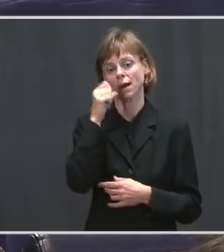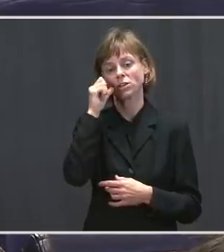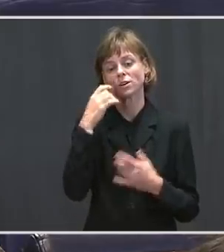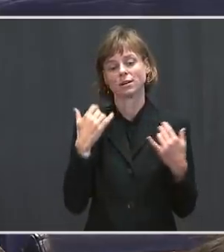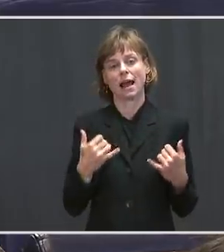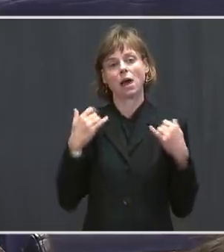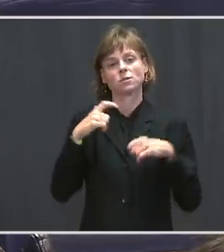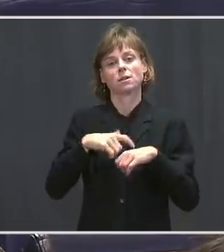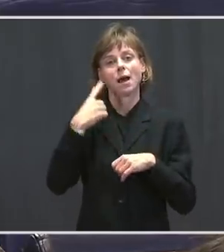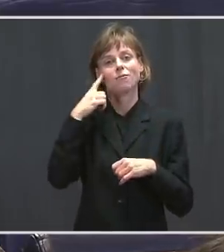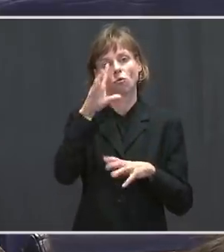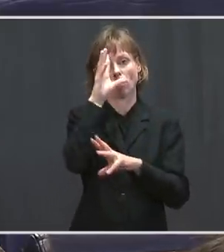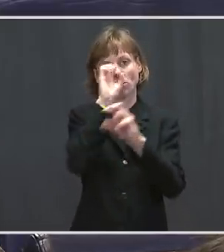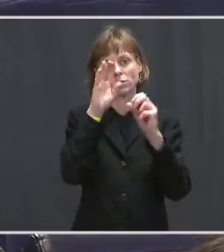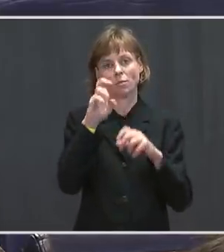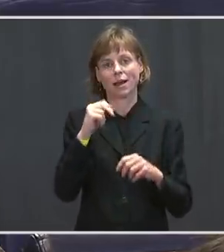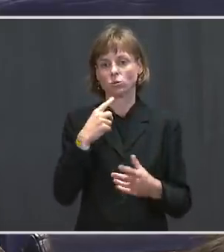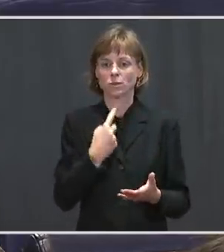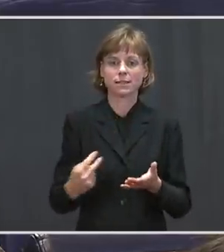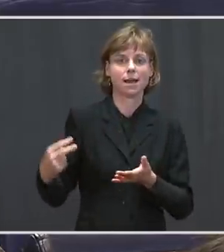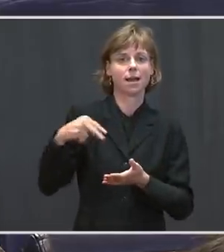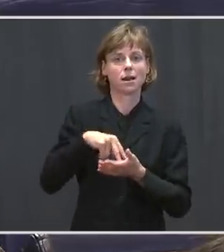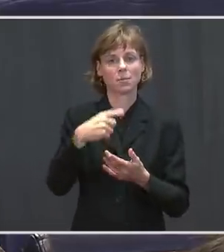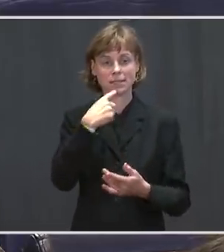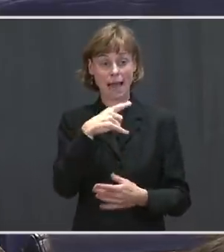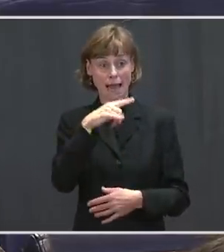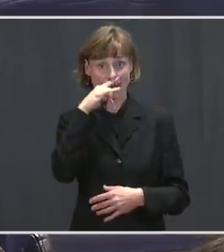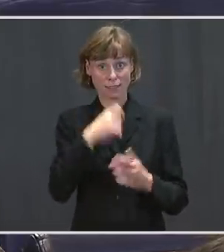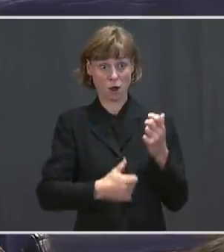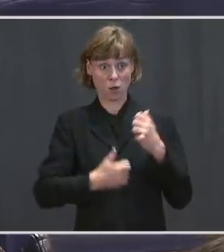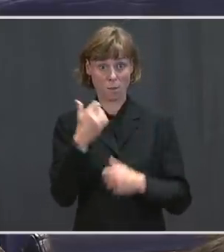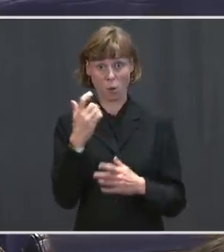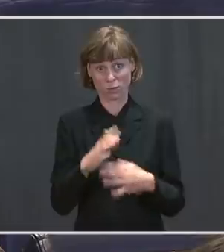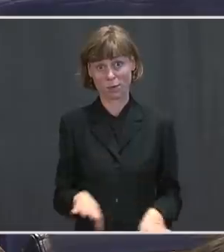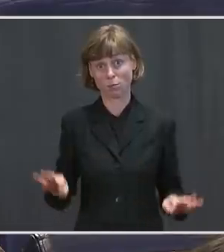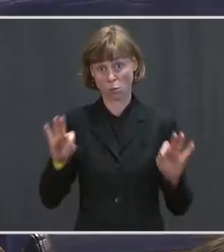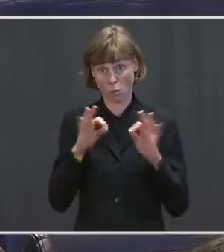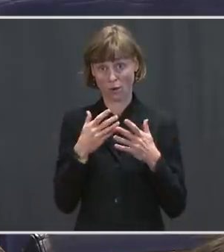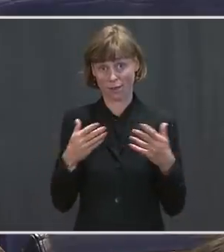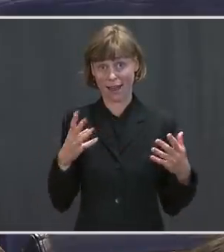and say that the kids are the most important thing and stand up to the teacher's unions.